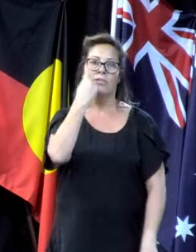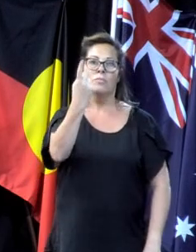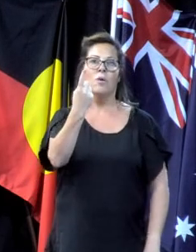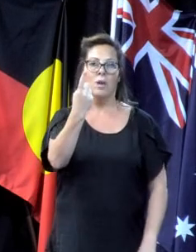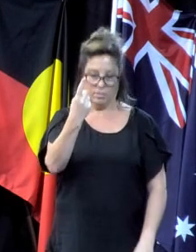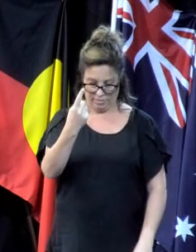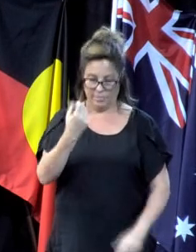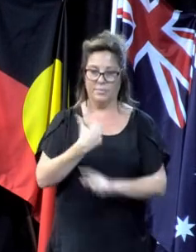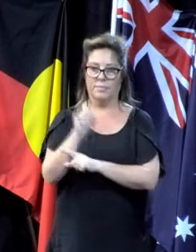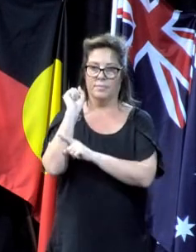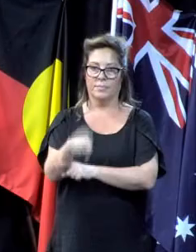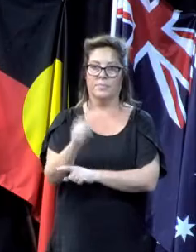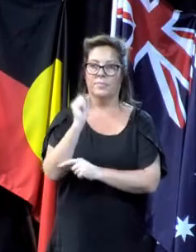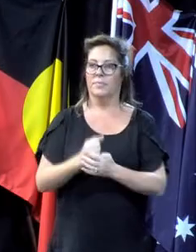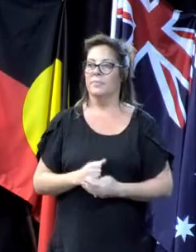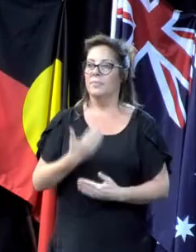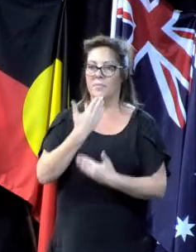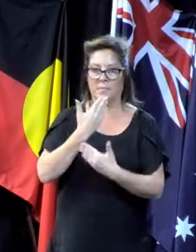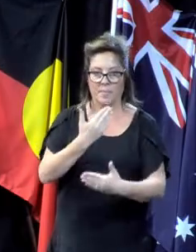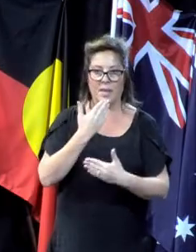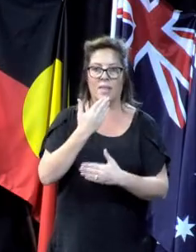We will adjourn until 10 am tomorrow. Thank you.